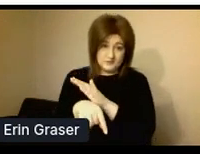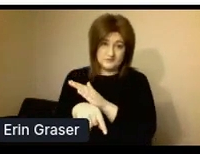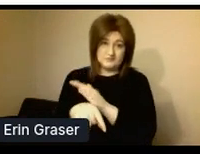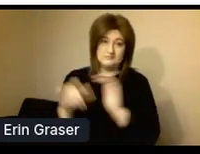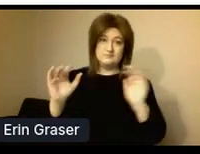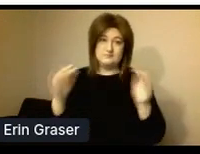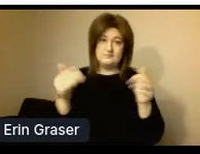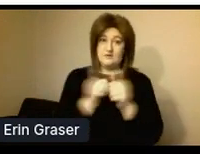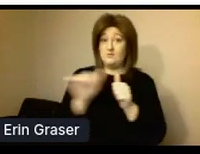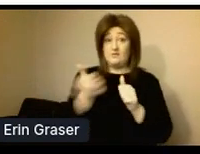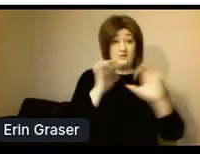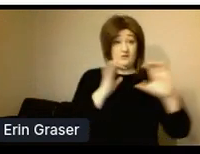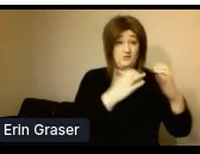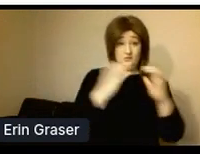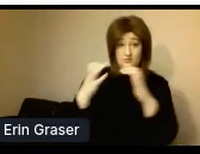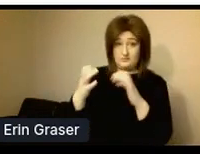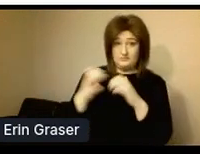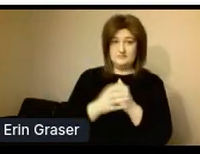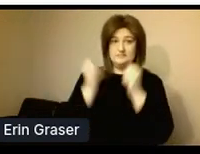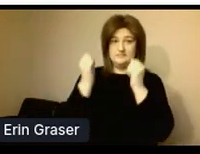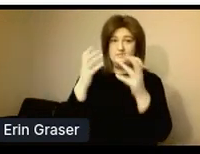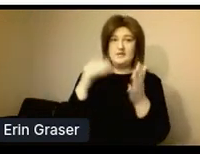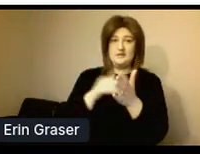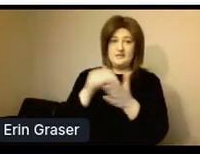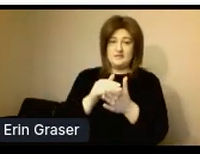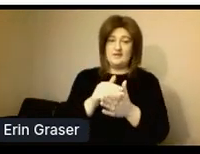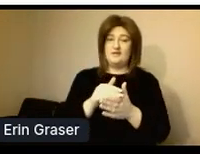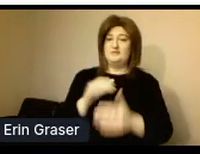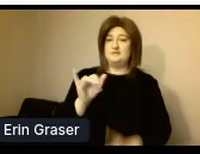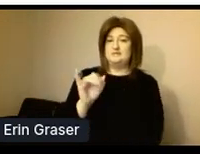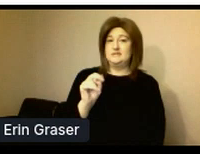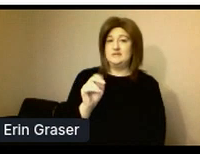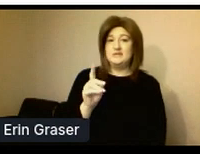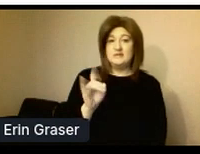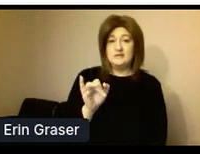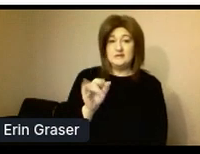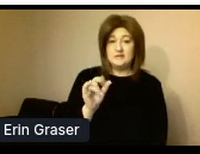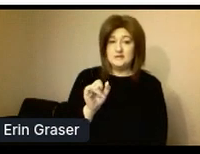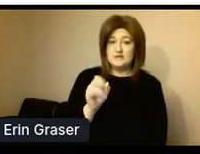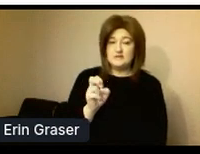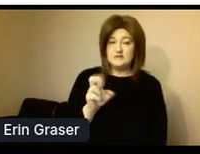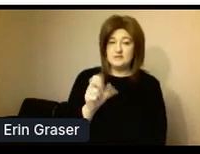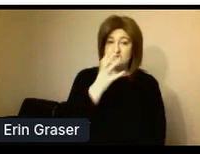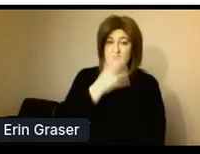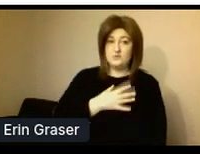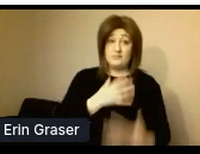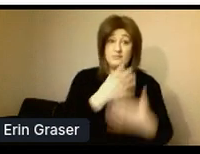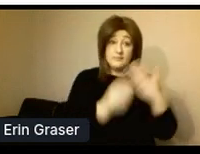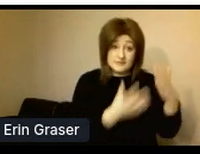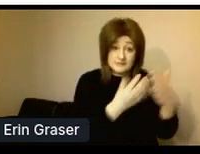And thousands of Indigenous women have gone missing or have been murdered.